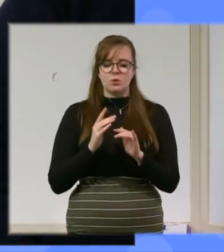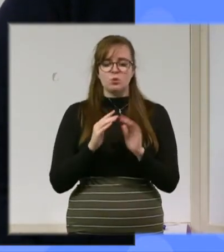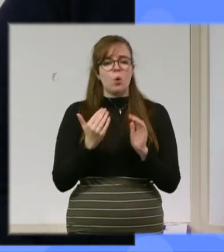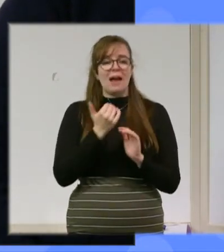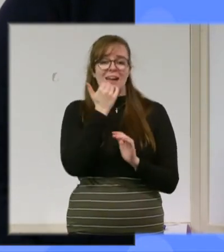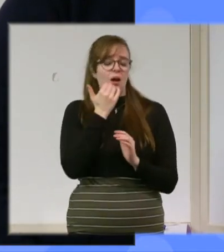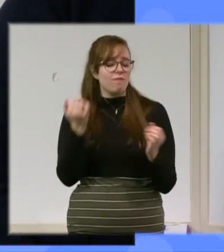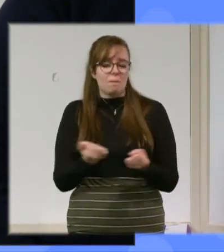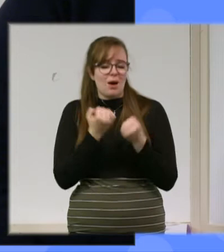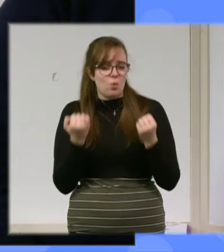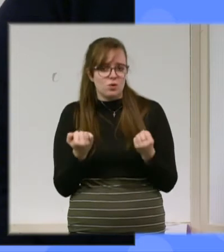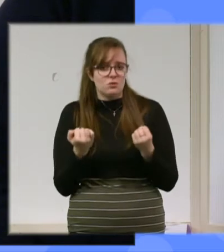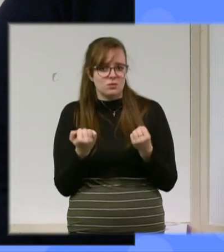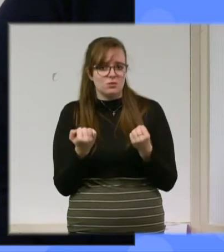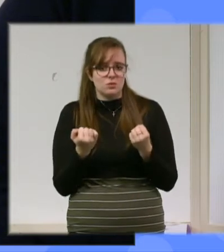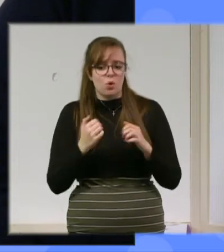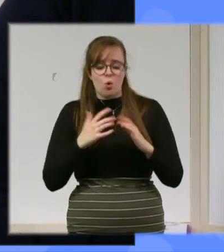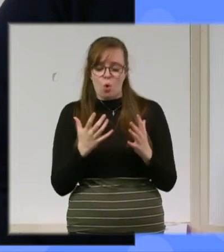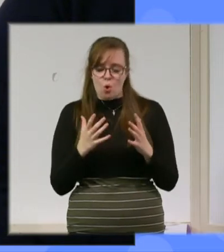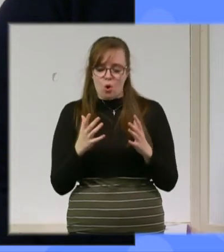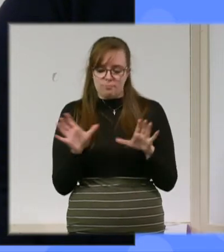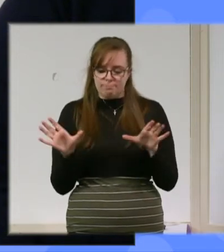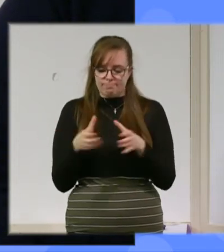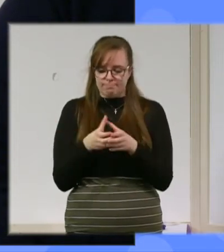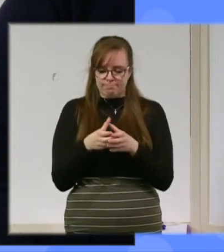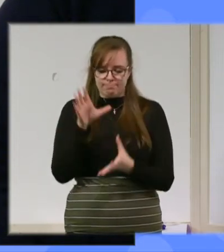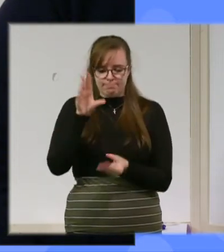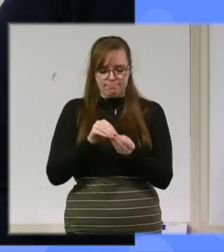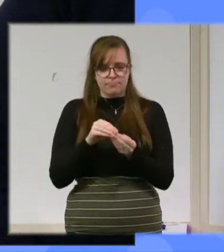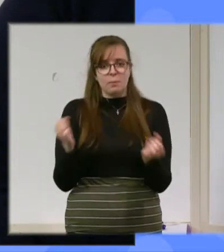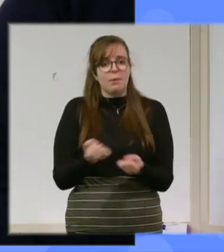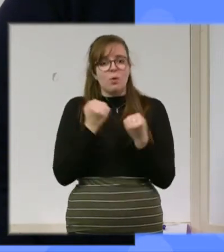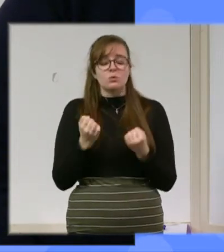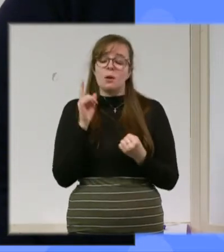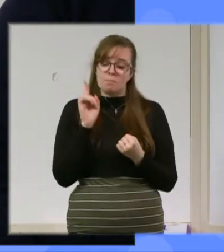or indeed a cohesive a package of powers but nonetheless it moved us forward and